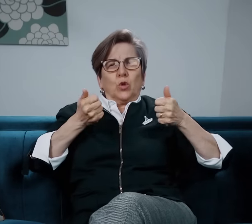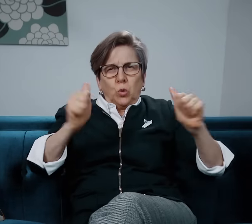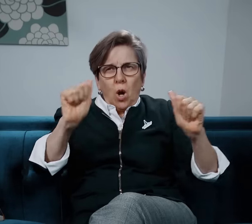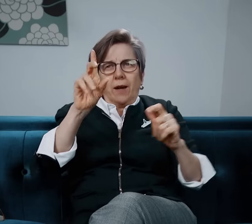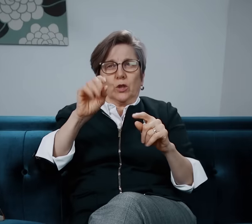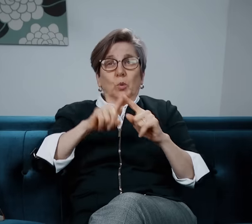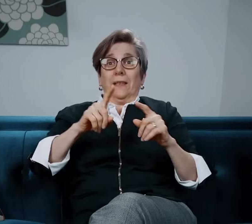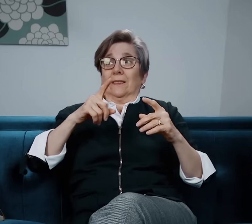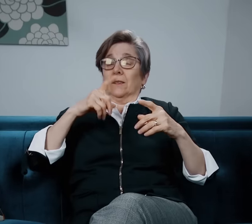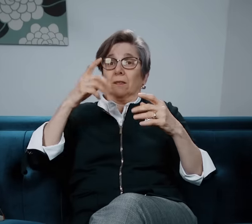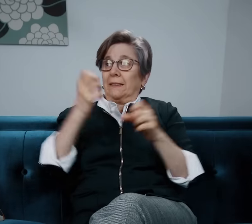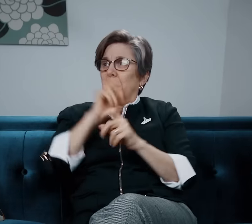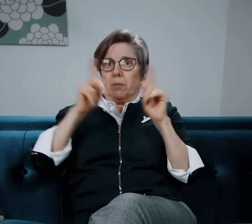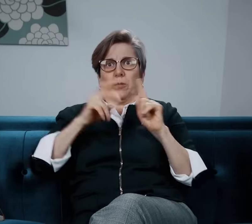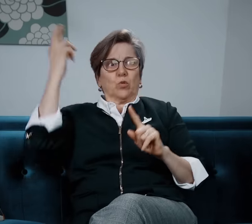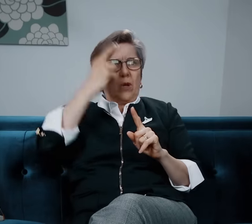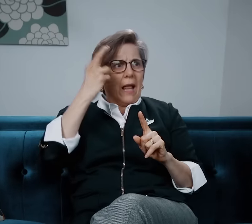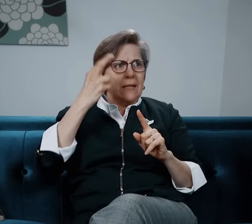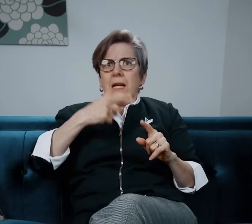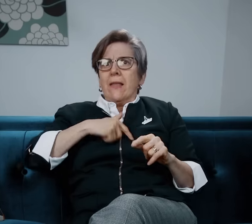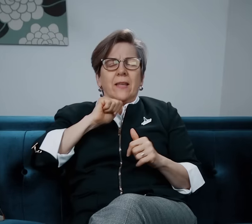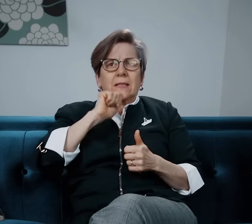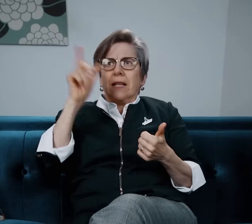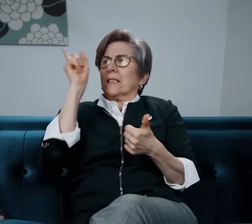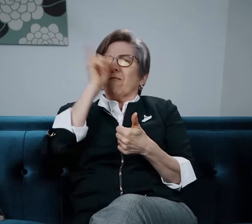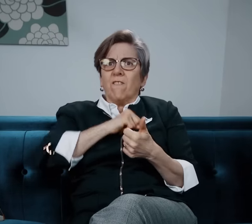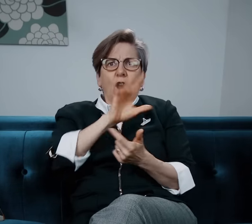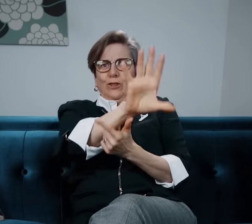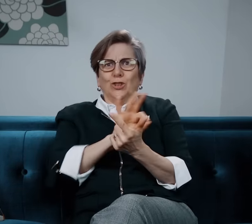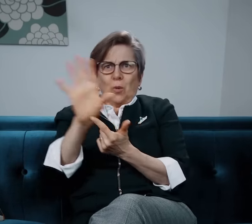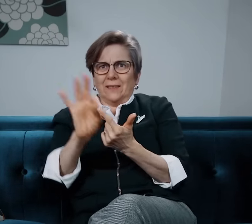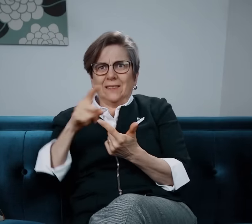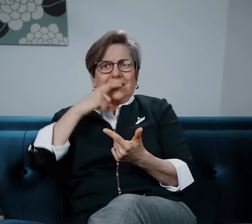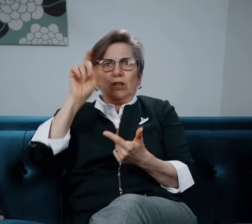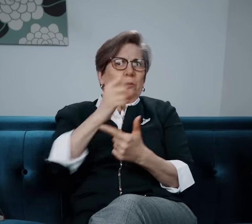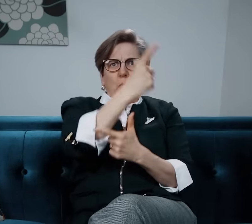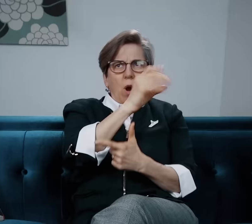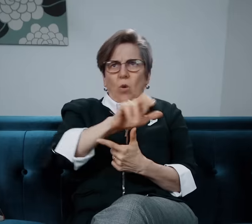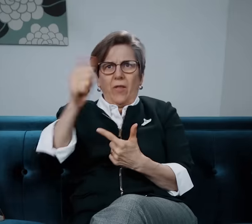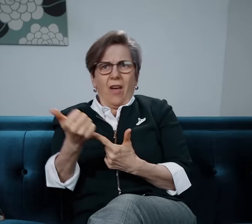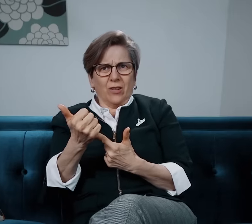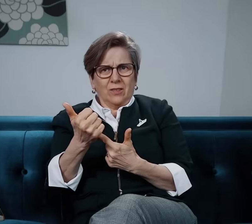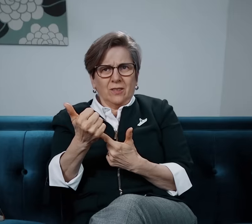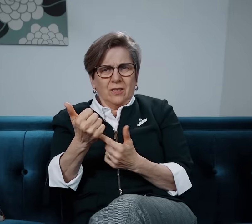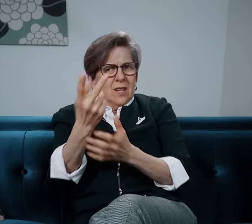What I'm trying to do is to get people to realize that there's a false choice that we're setting up here, that you have to choose one way